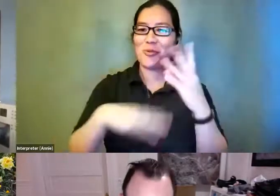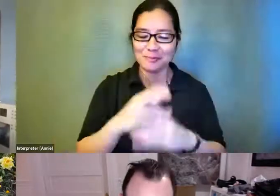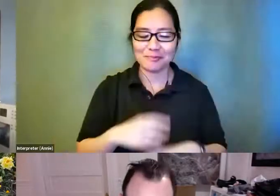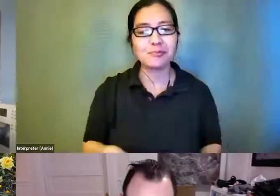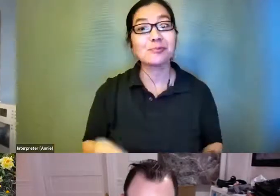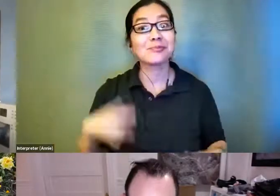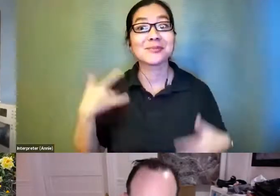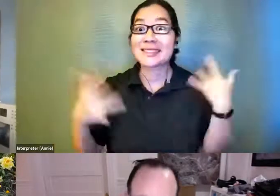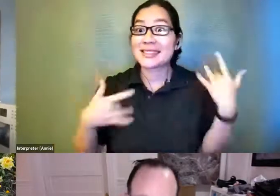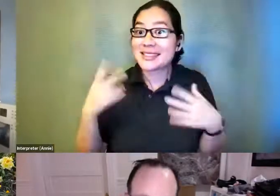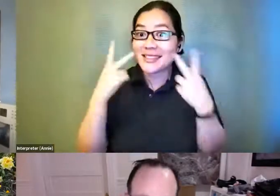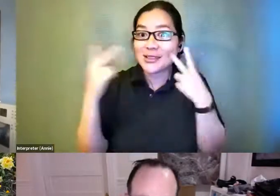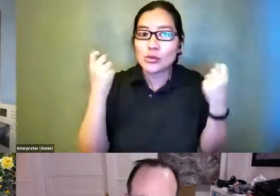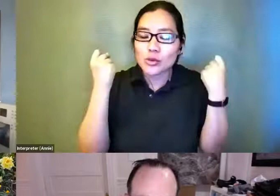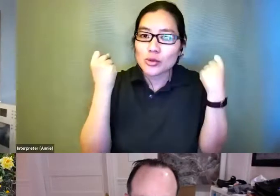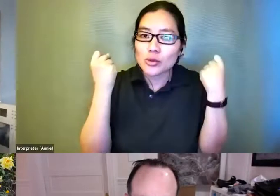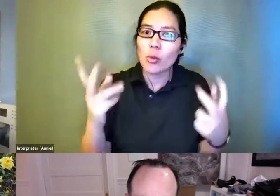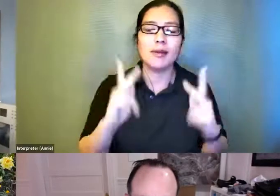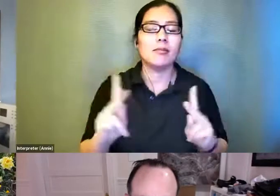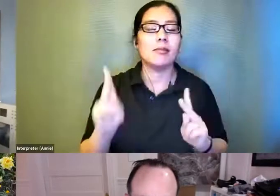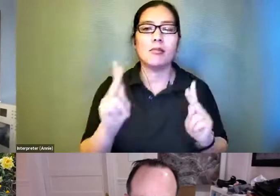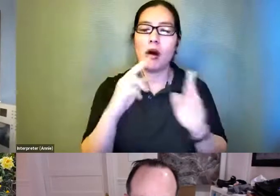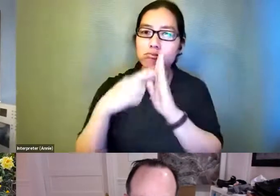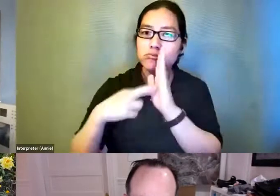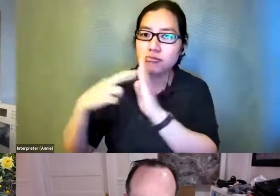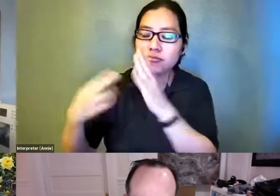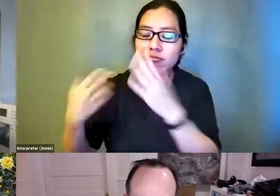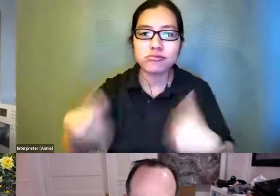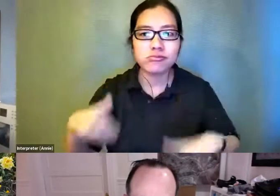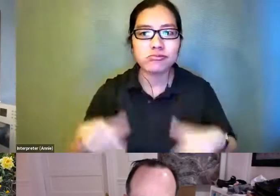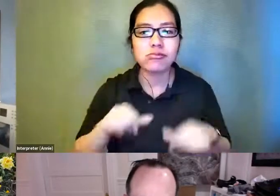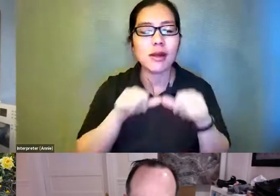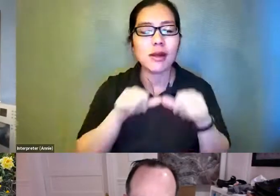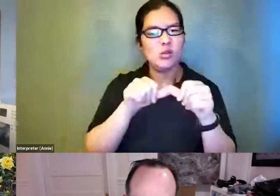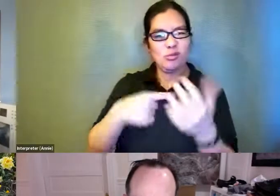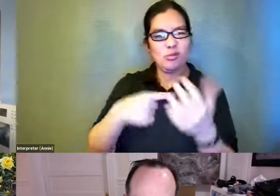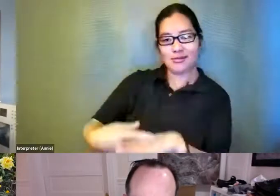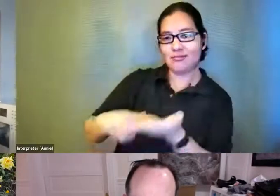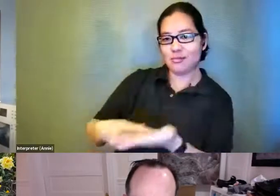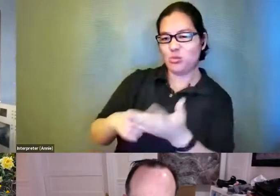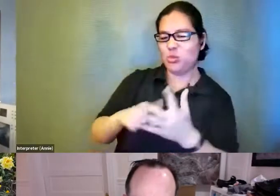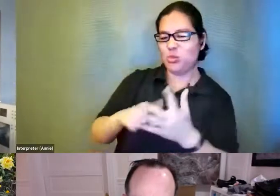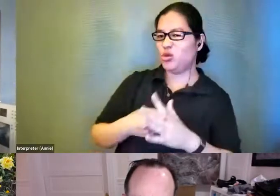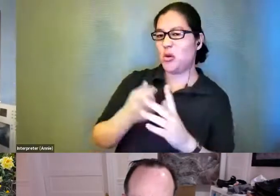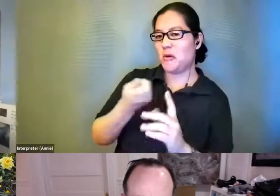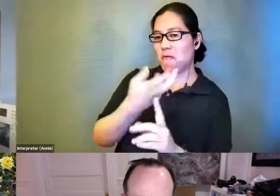d to see so many people registered and to continue the conversation that we began a few months ago.